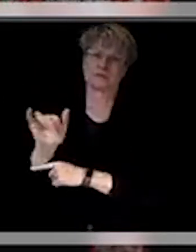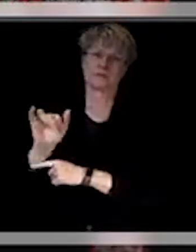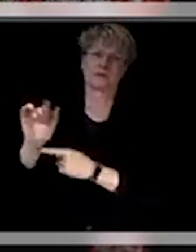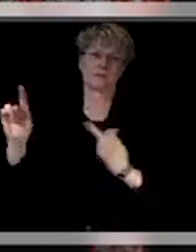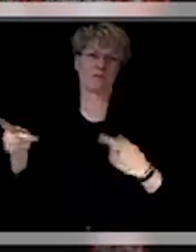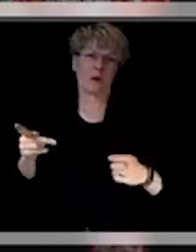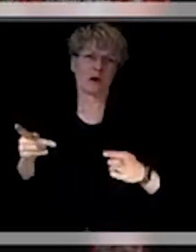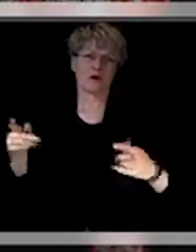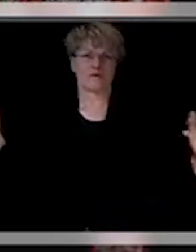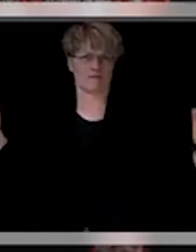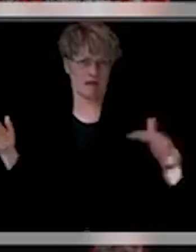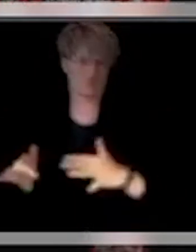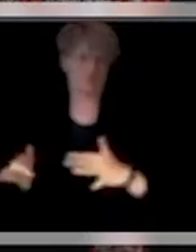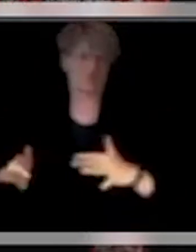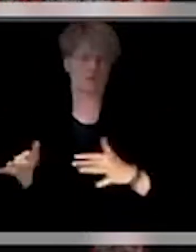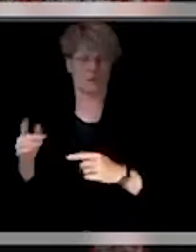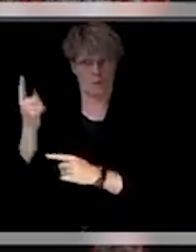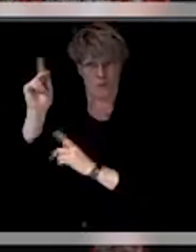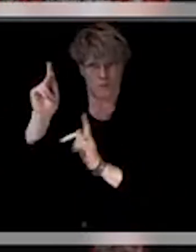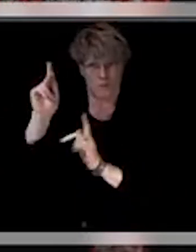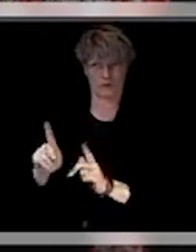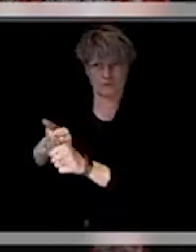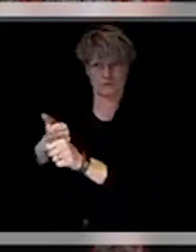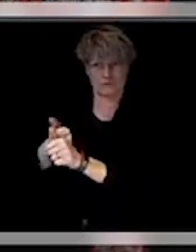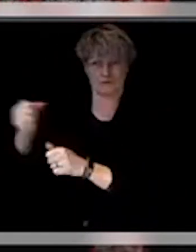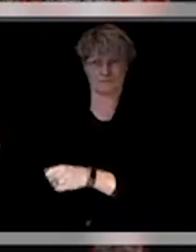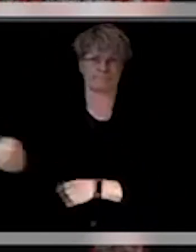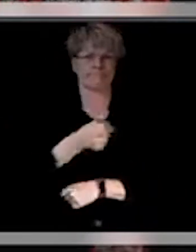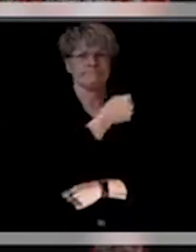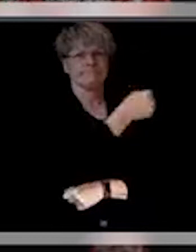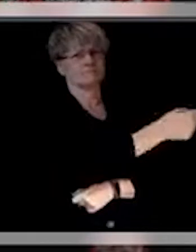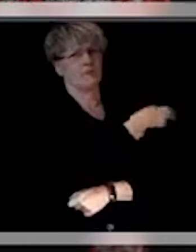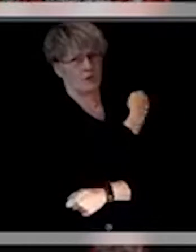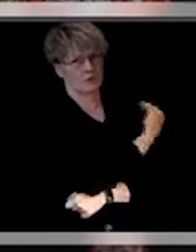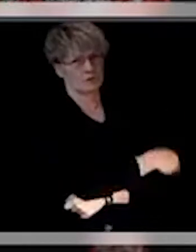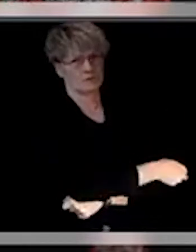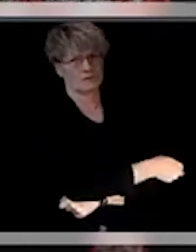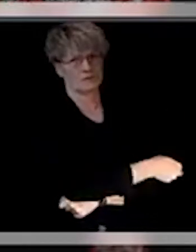and one of those individuals was hospitalized. There also was a graduation celebration of